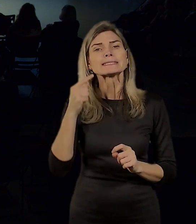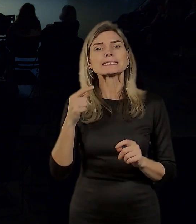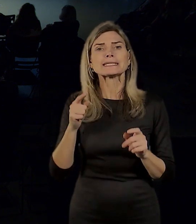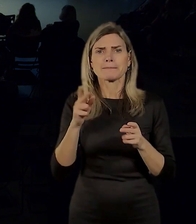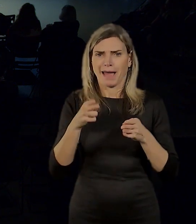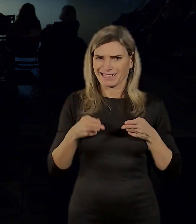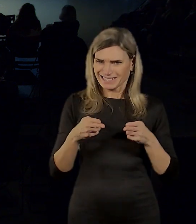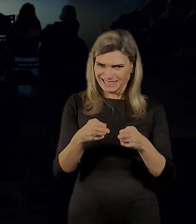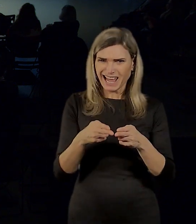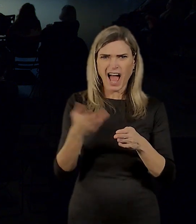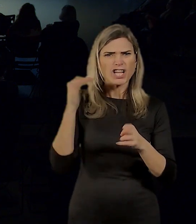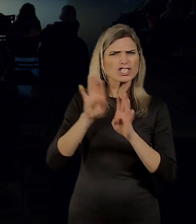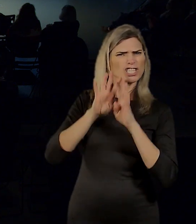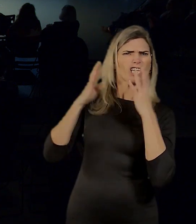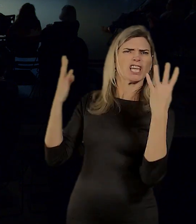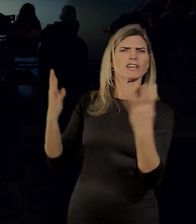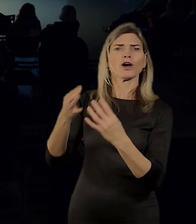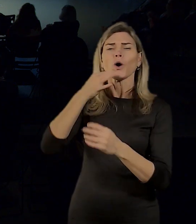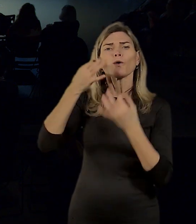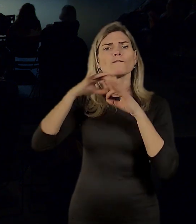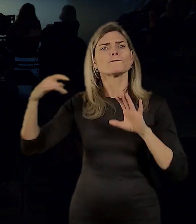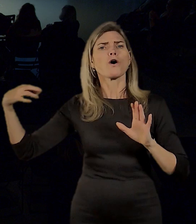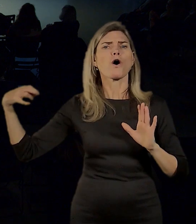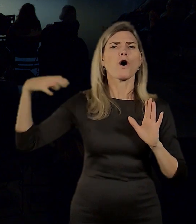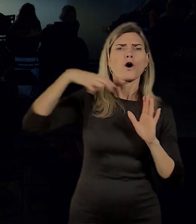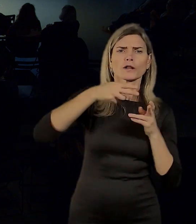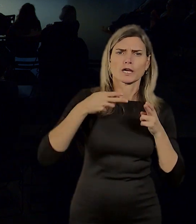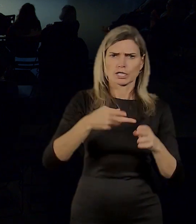that quality and the opportunity to have contact with water